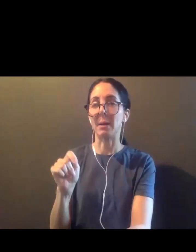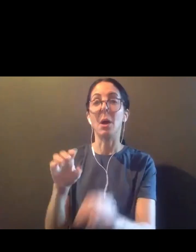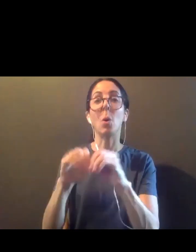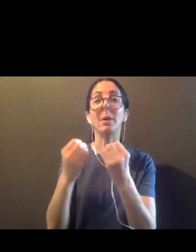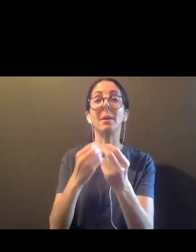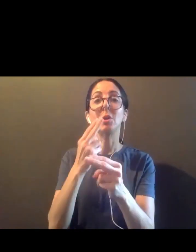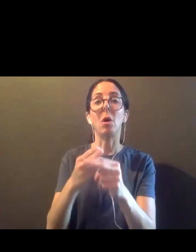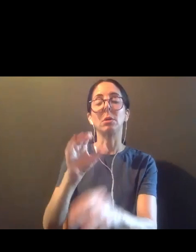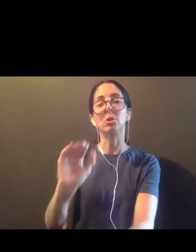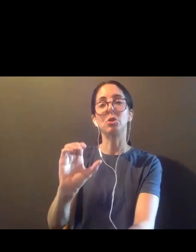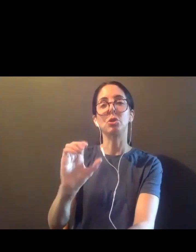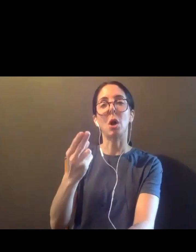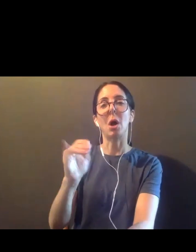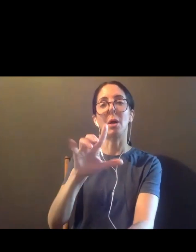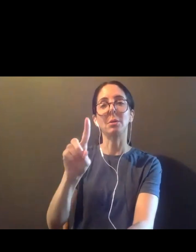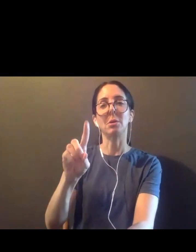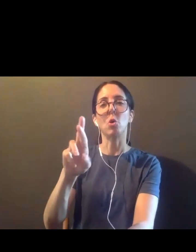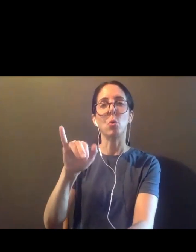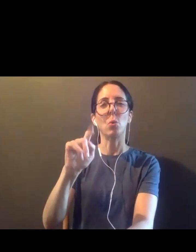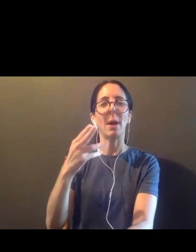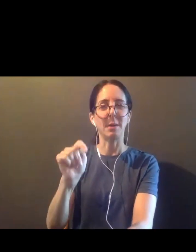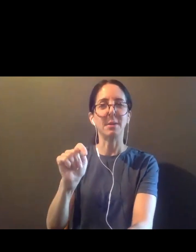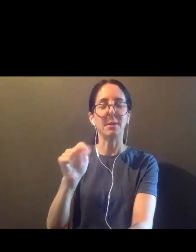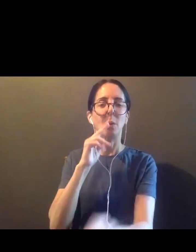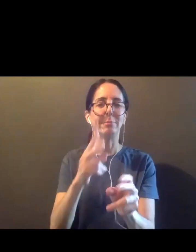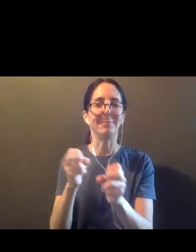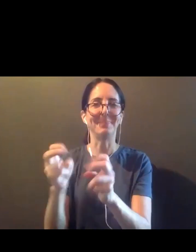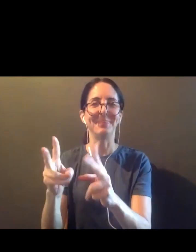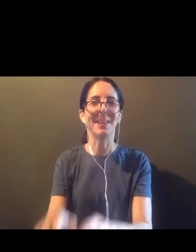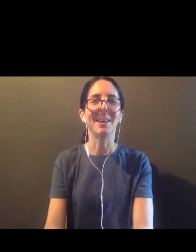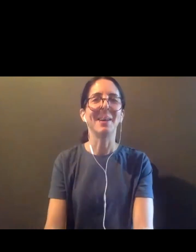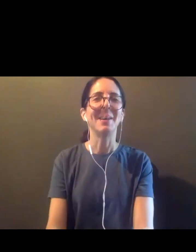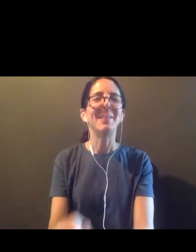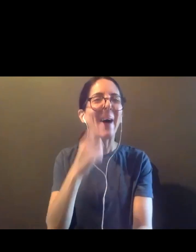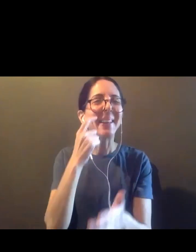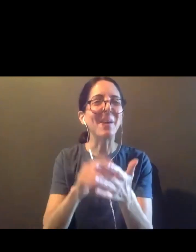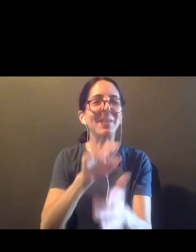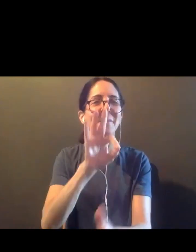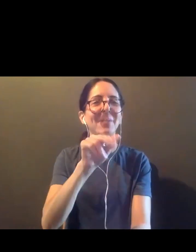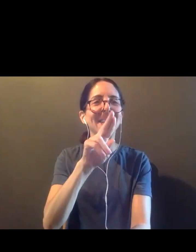So, I can see my panelists nodding and Francis wants to add something in, so I’ll hand it over to you, Francis.